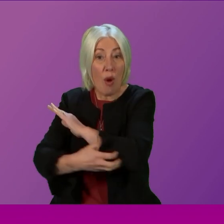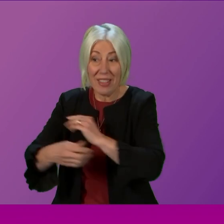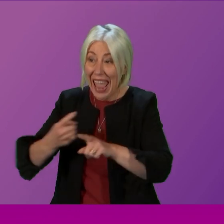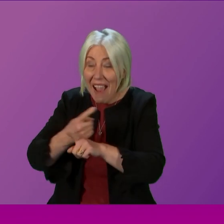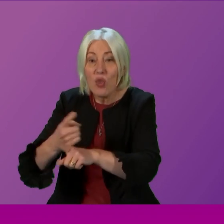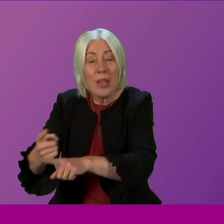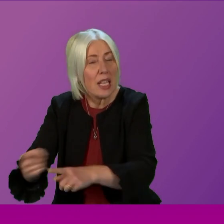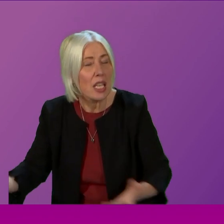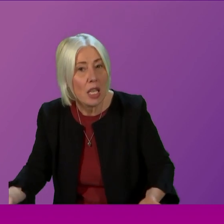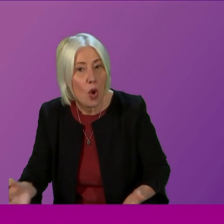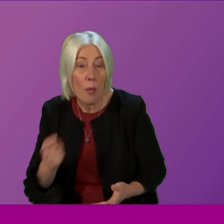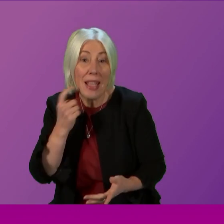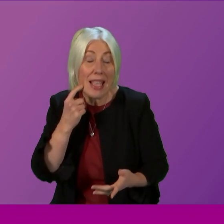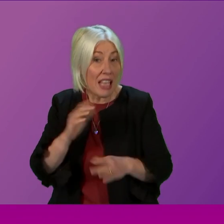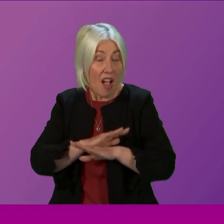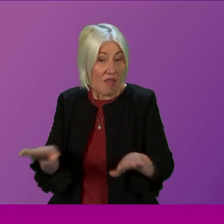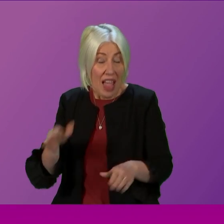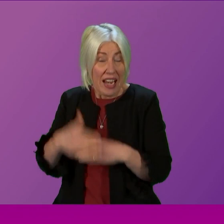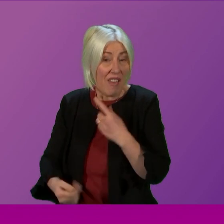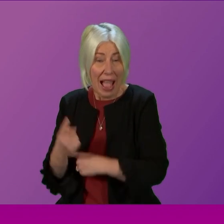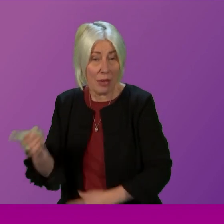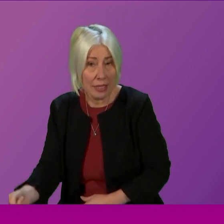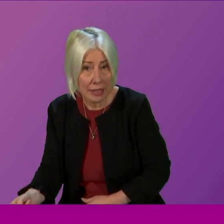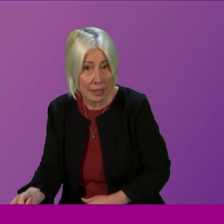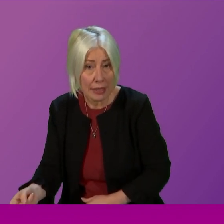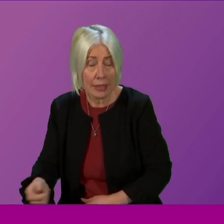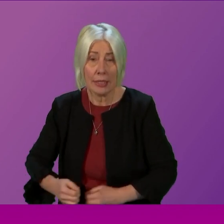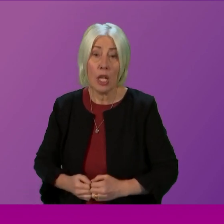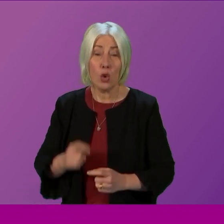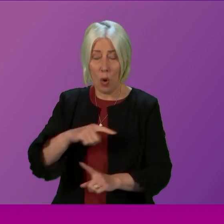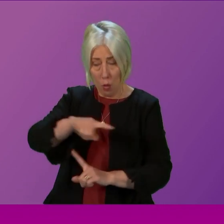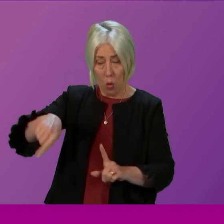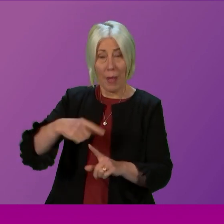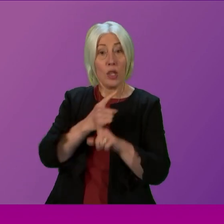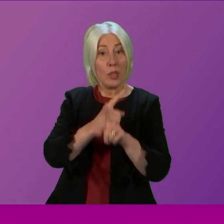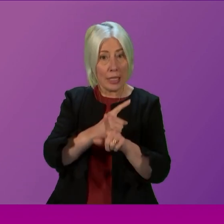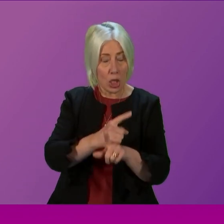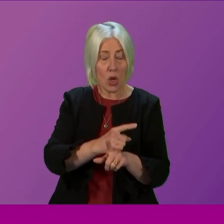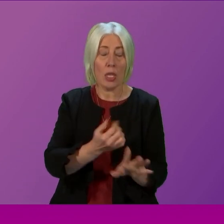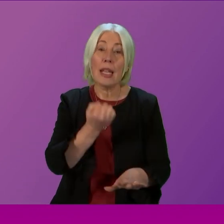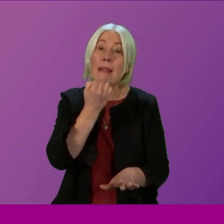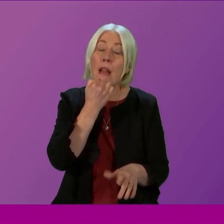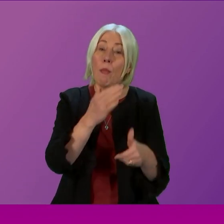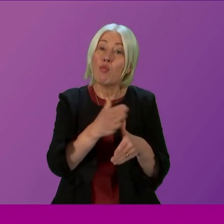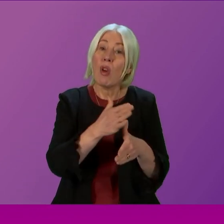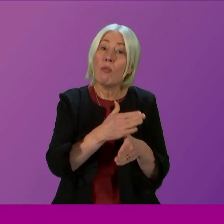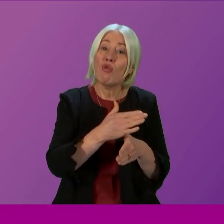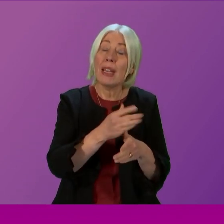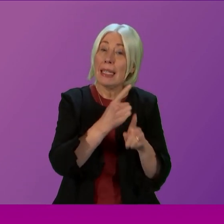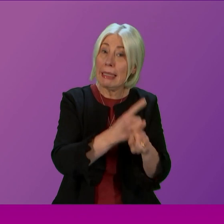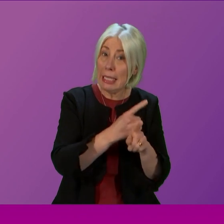Let us come back to teachers. The number of primary teachers in our schools is among the